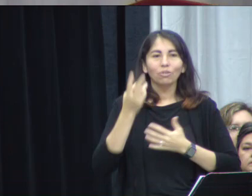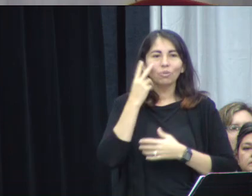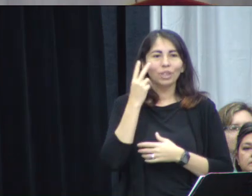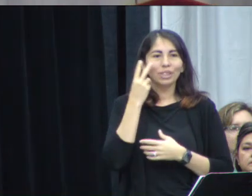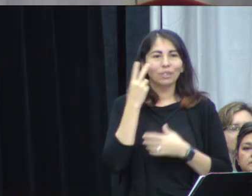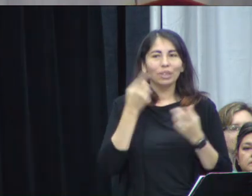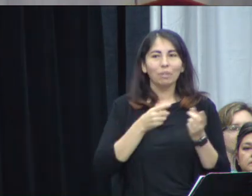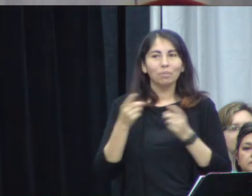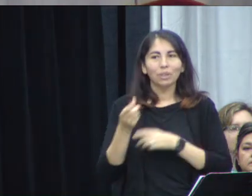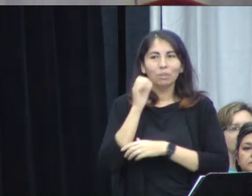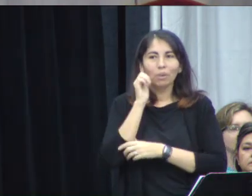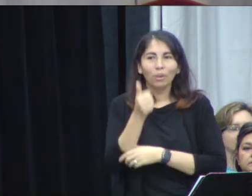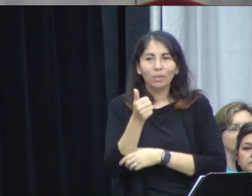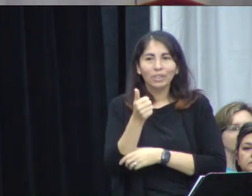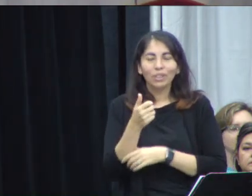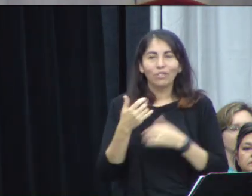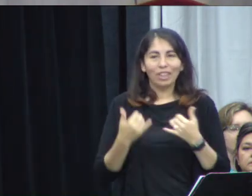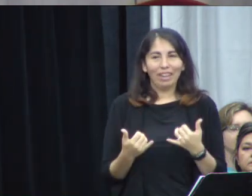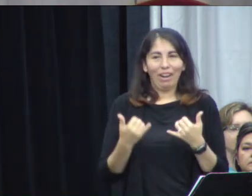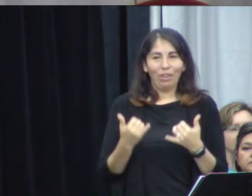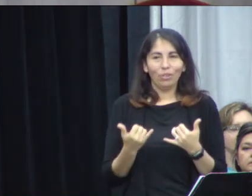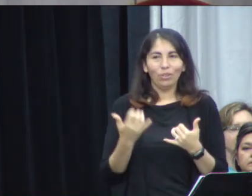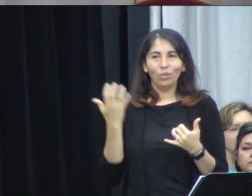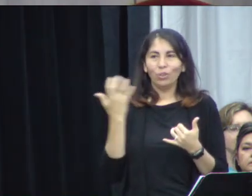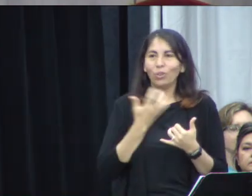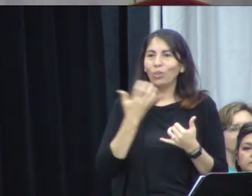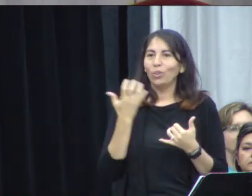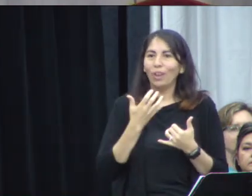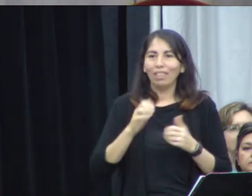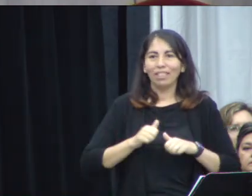so for now live it up while we are still young, wild, and free.